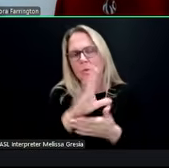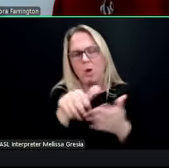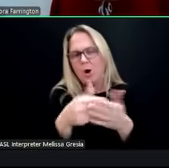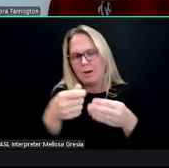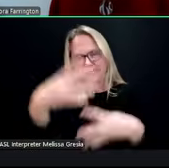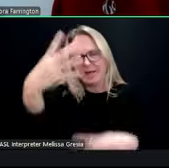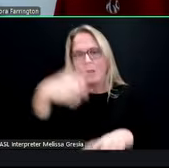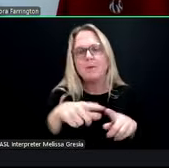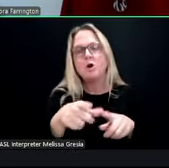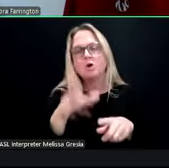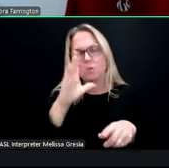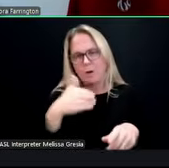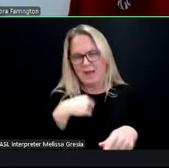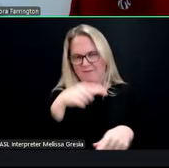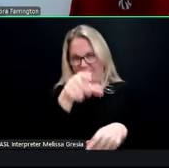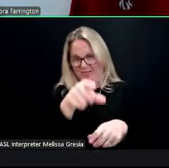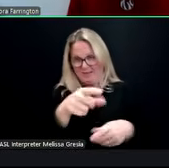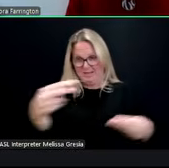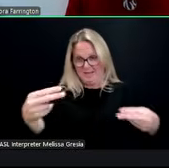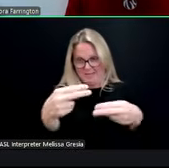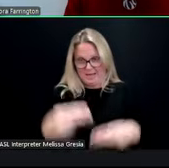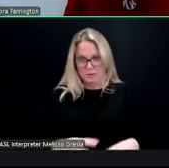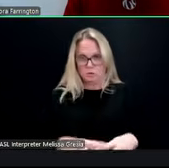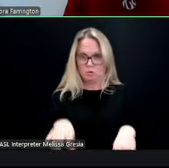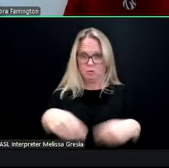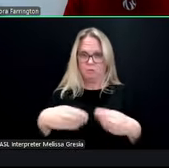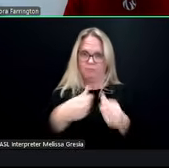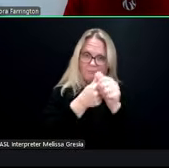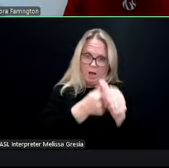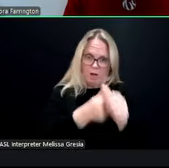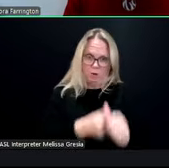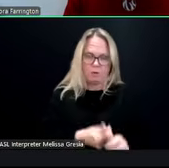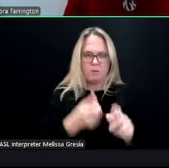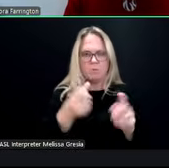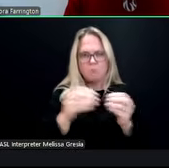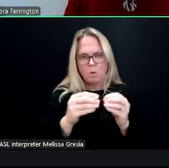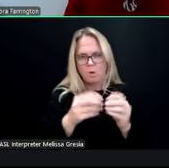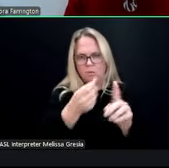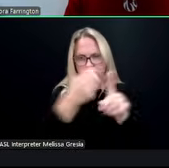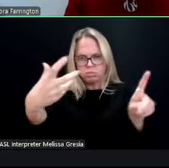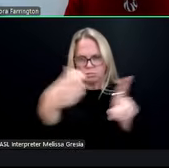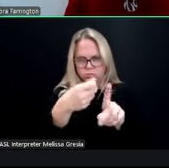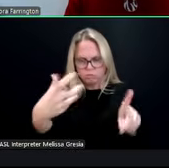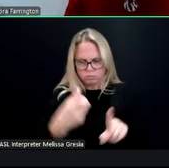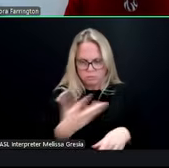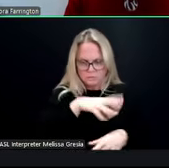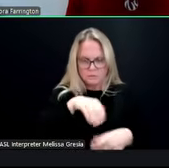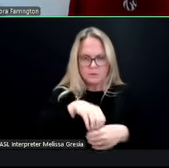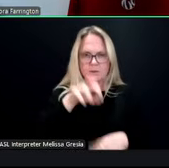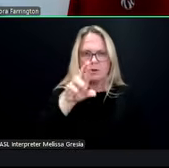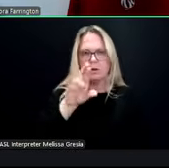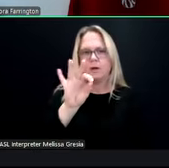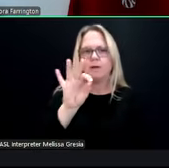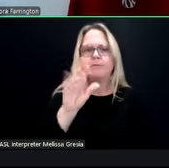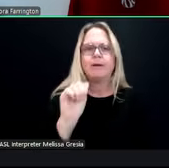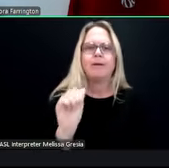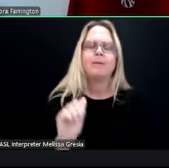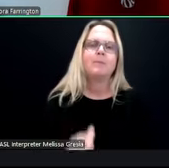these slides to reference, but it gives you a detail about what is going to be in the RFA.